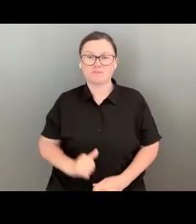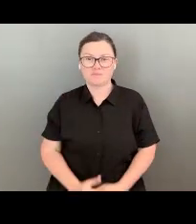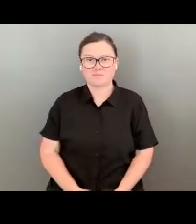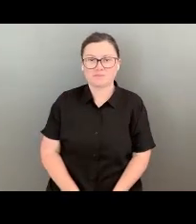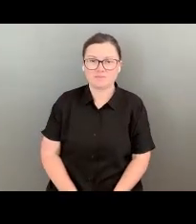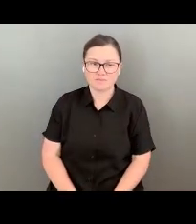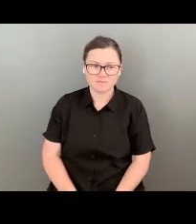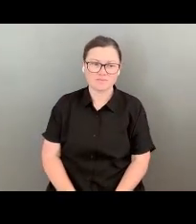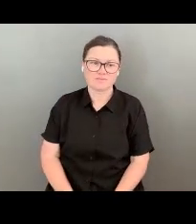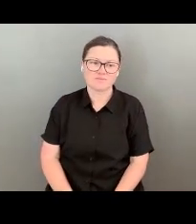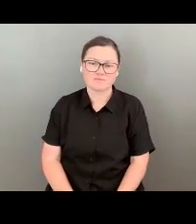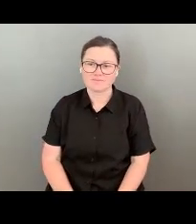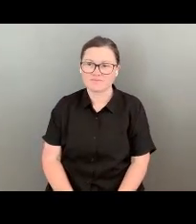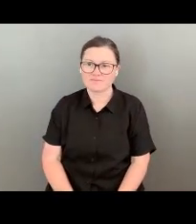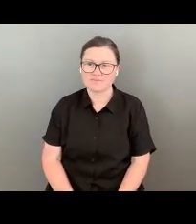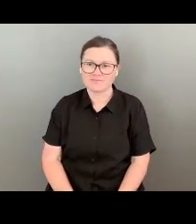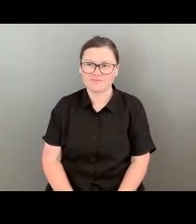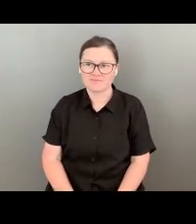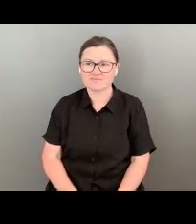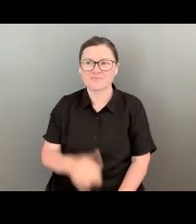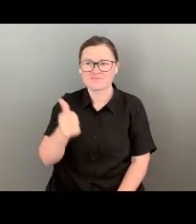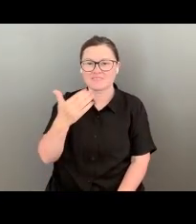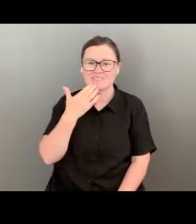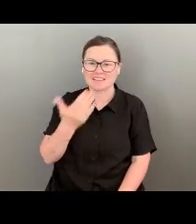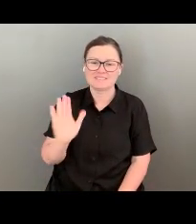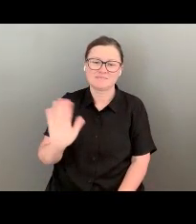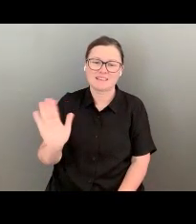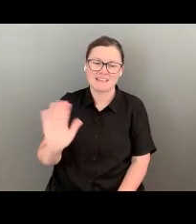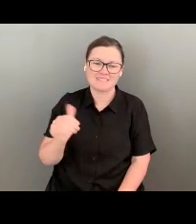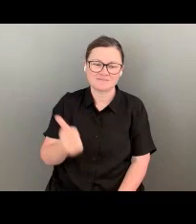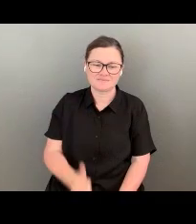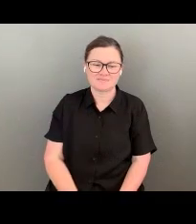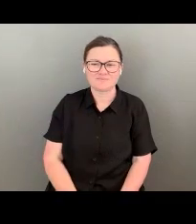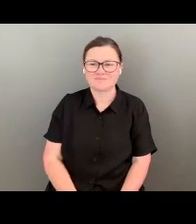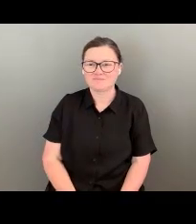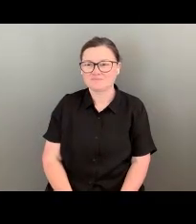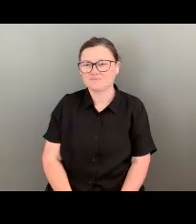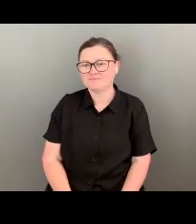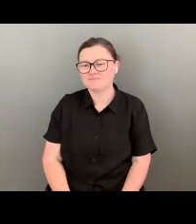Since, like, thanks. I'm wondering if we just,